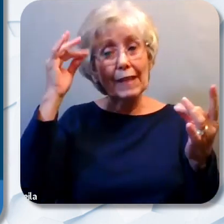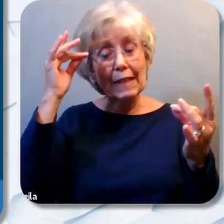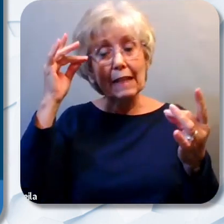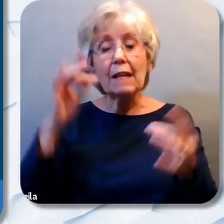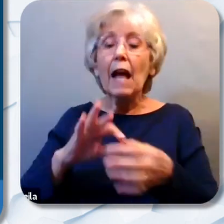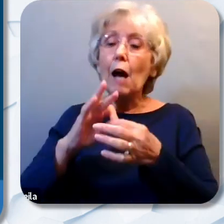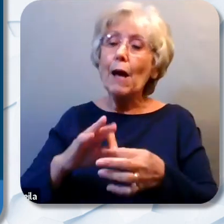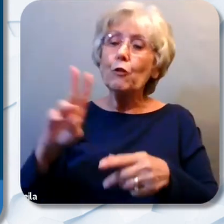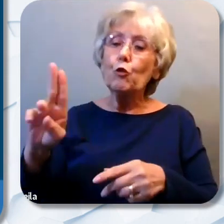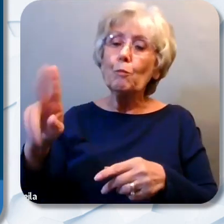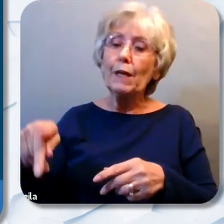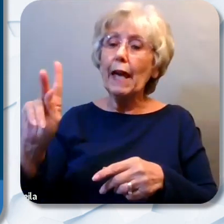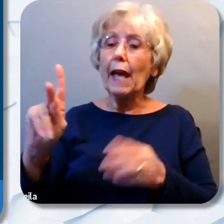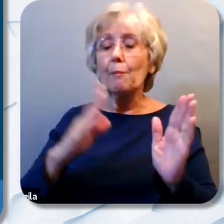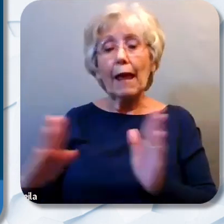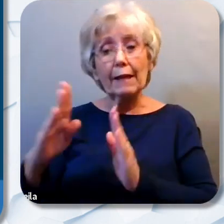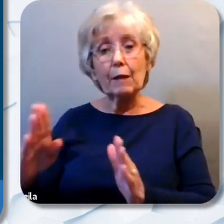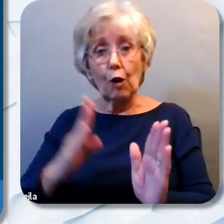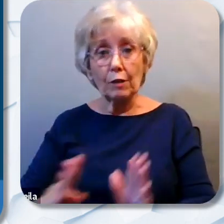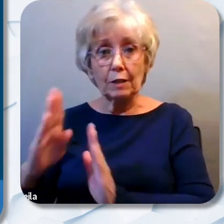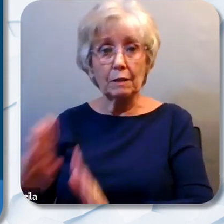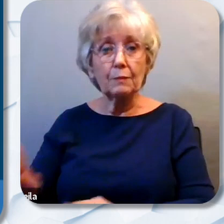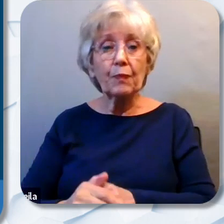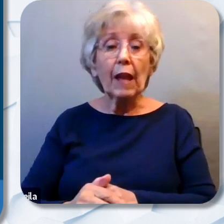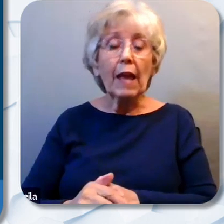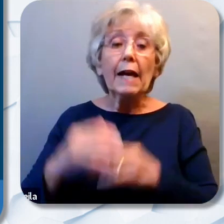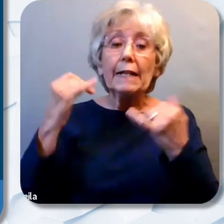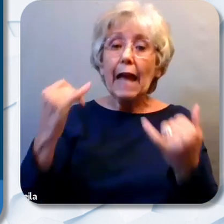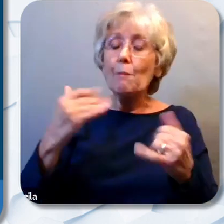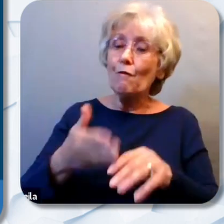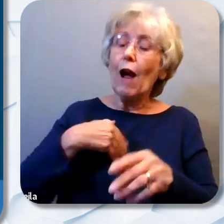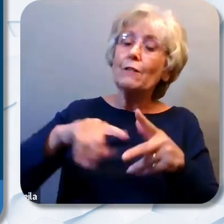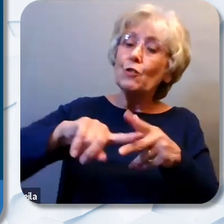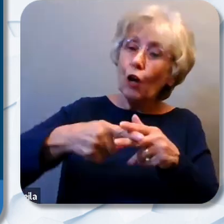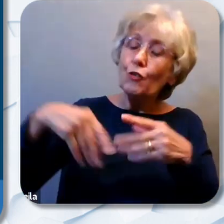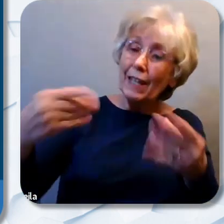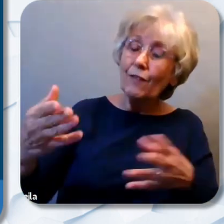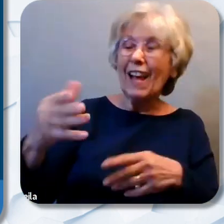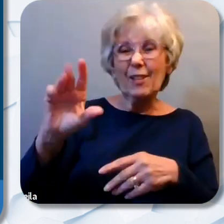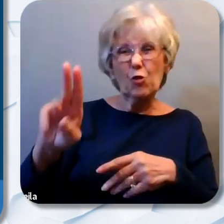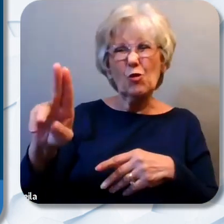your up K planning process. Before I hand it over to Hannah melnick a senior policy advisor